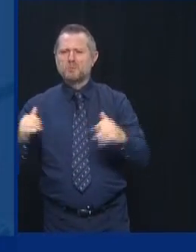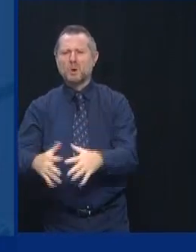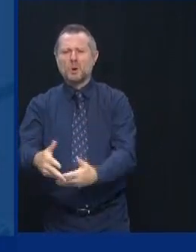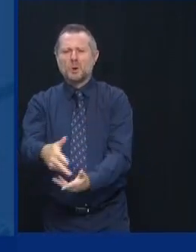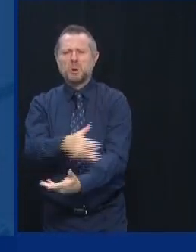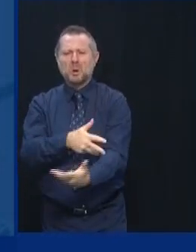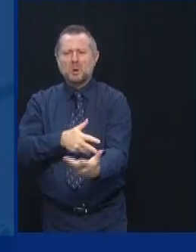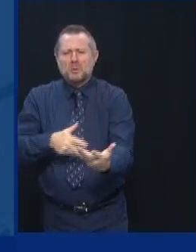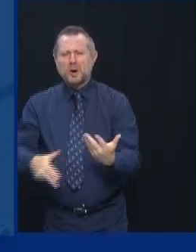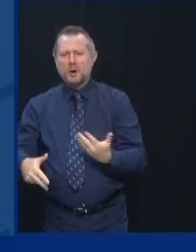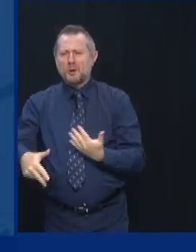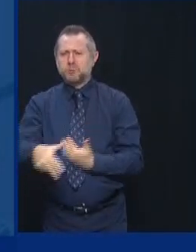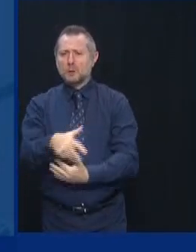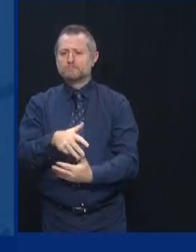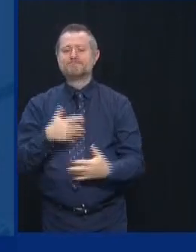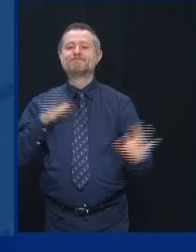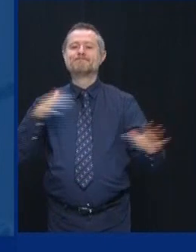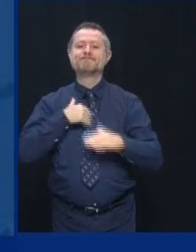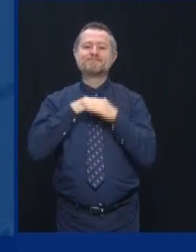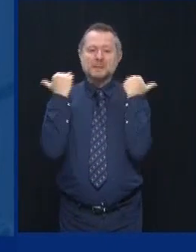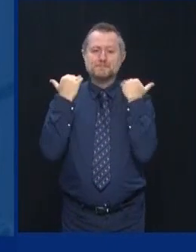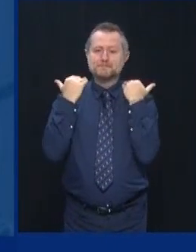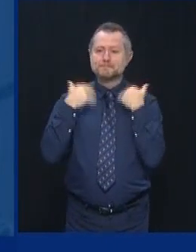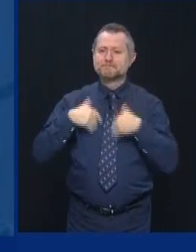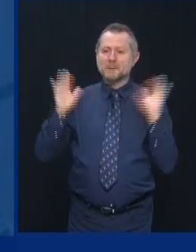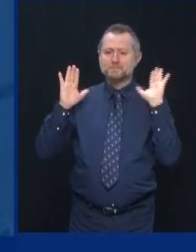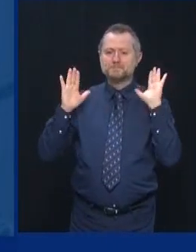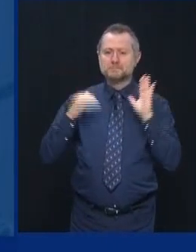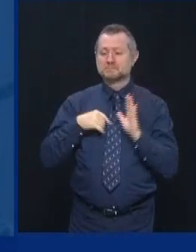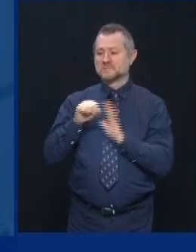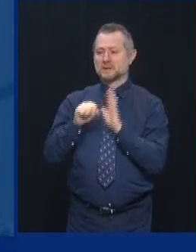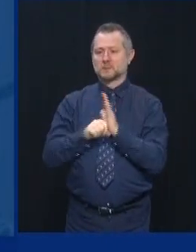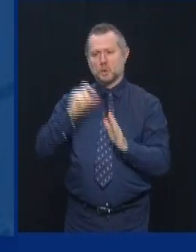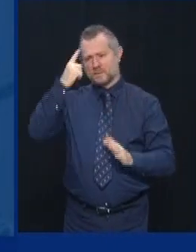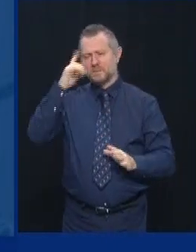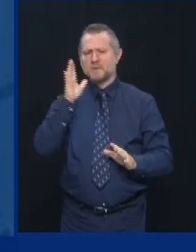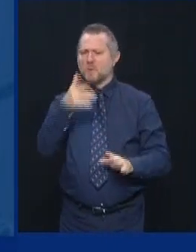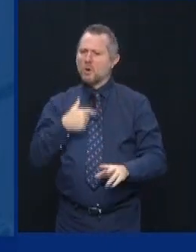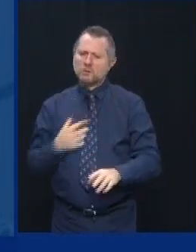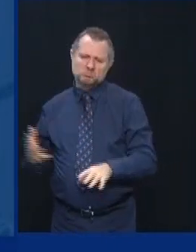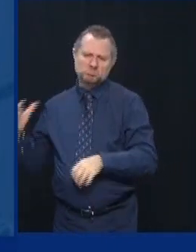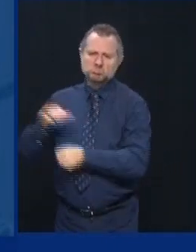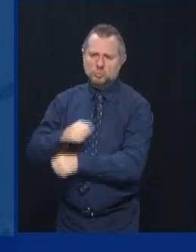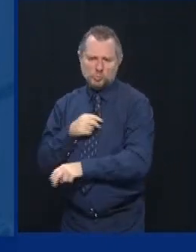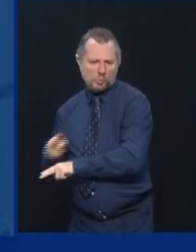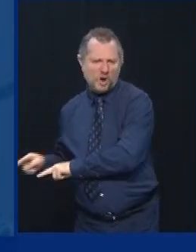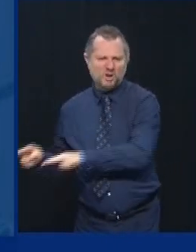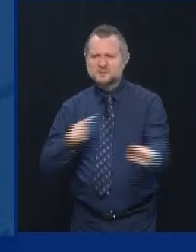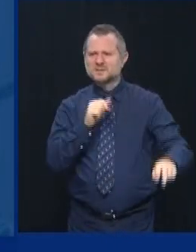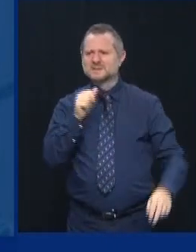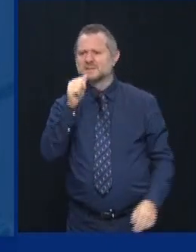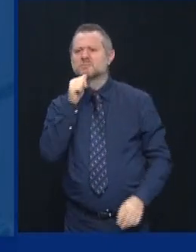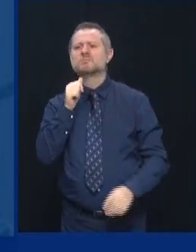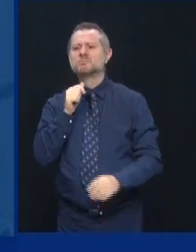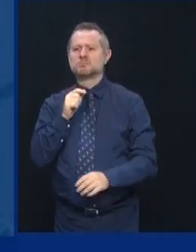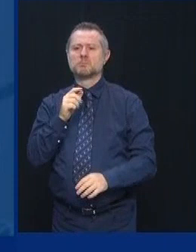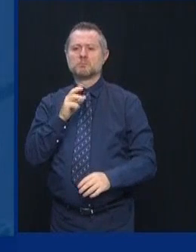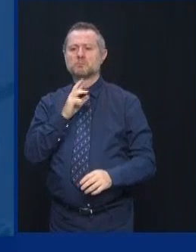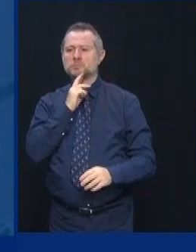WEEK AFTER WEEK AFTER WEEK. IT GOSS WORSE AND IT GOSS WORSE AND WORSE. I EVEN SAID FORGET IT. I GIVE UP.